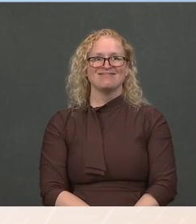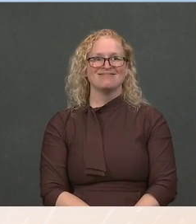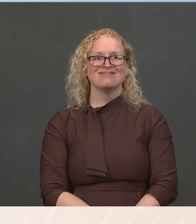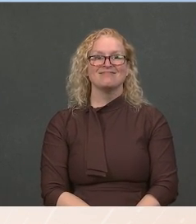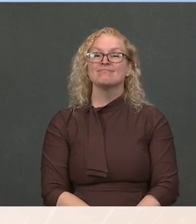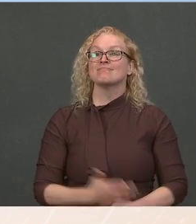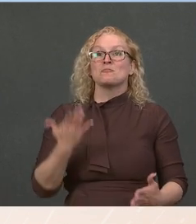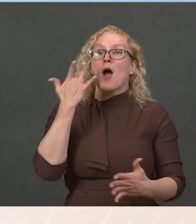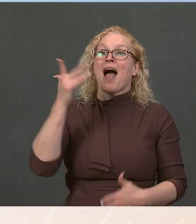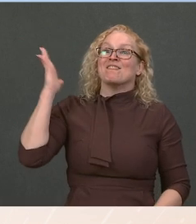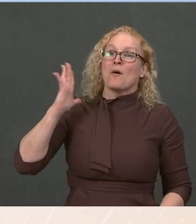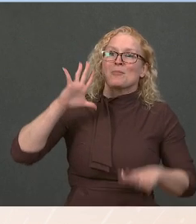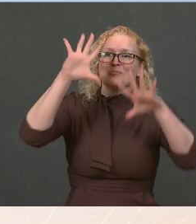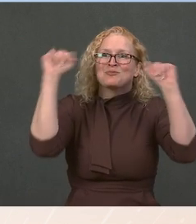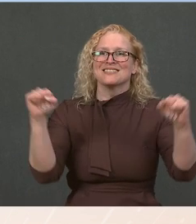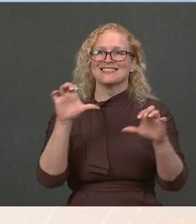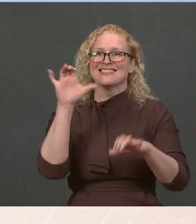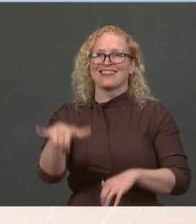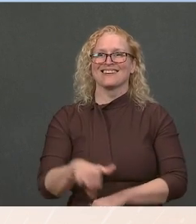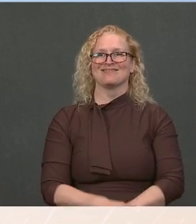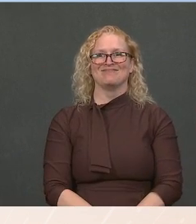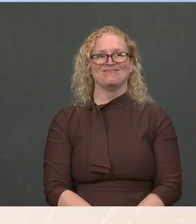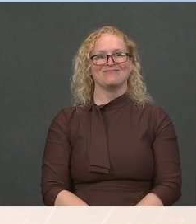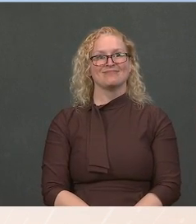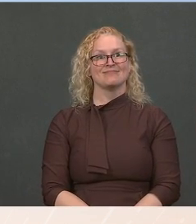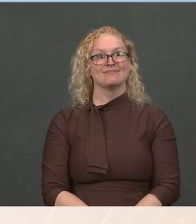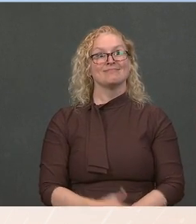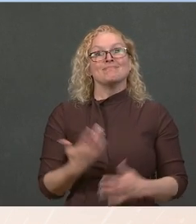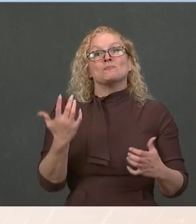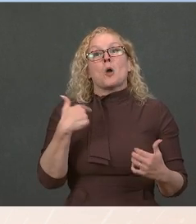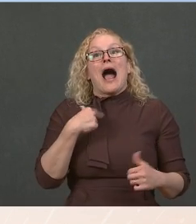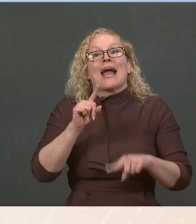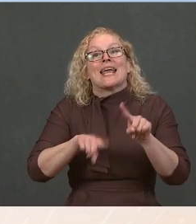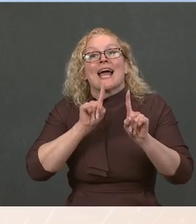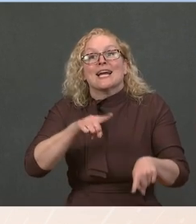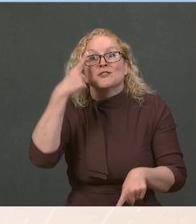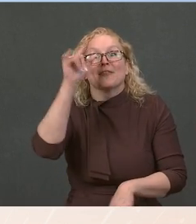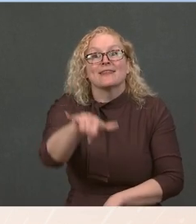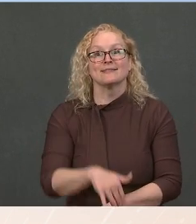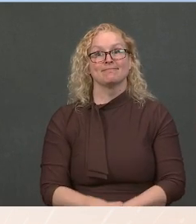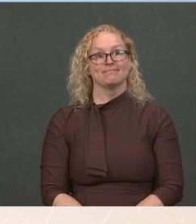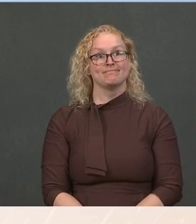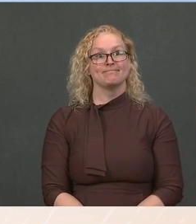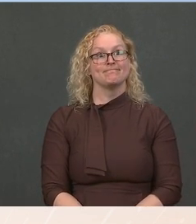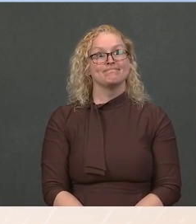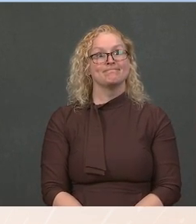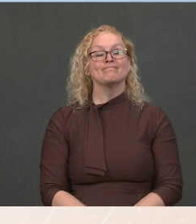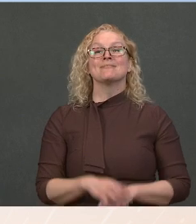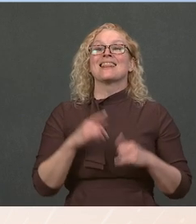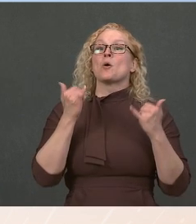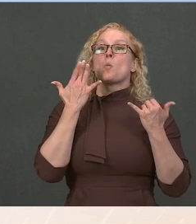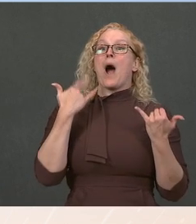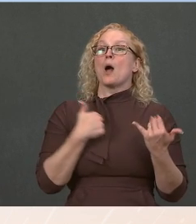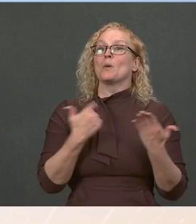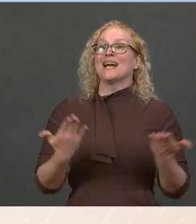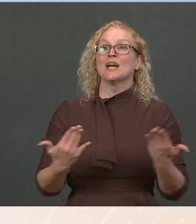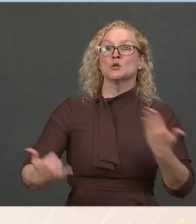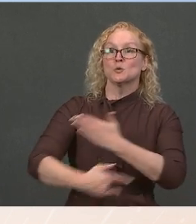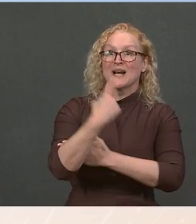to Department of Justice to get the particulars. But just to be clear: This is -- that's why this is happening today. The Press: Okay. So Mitch McConnell and Chuck Grassley